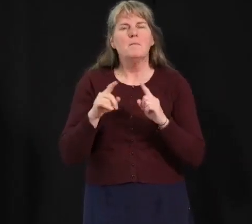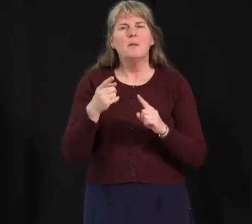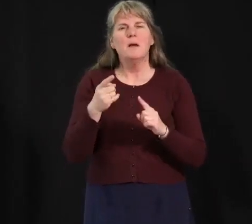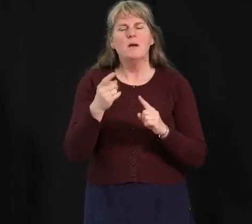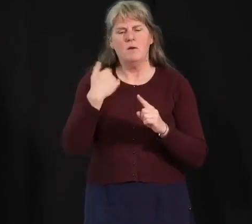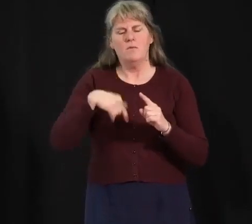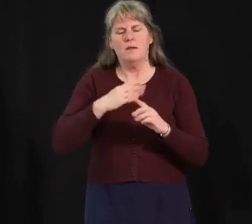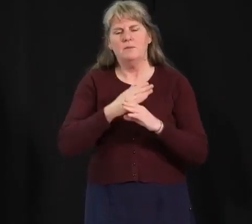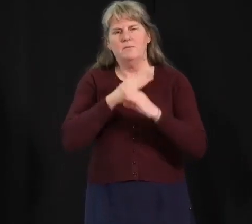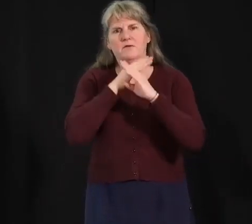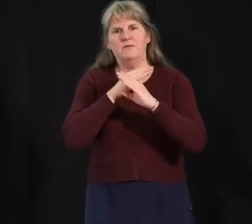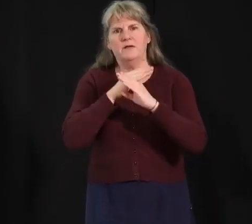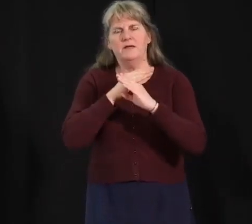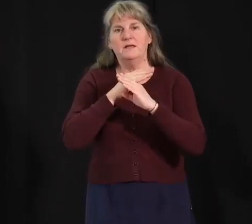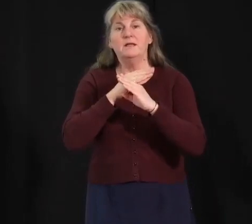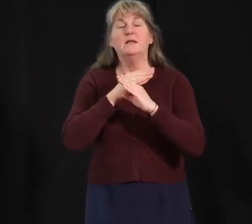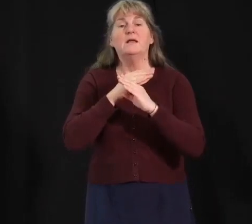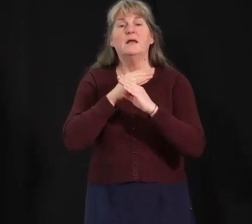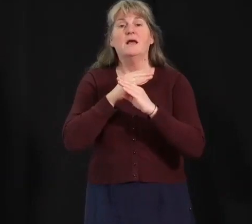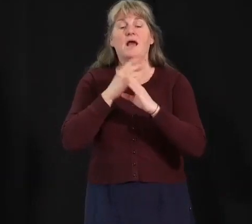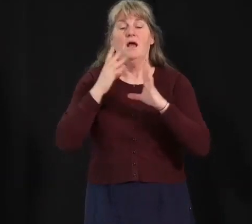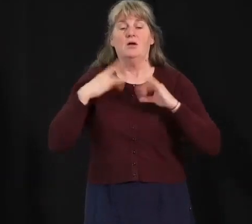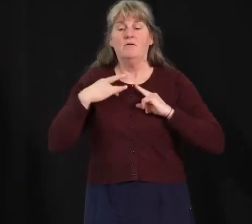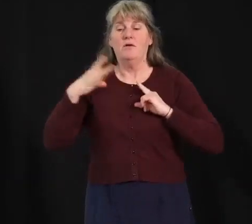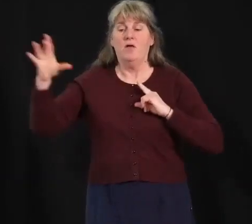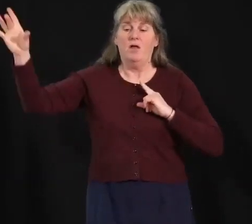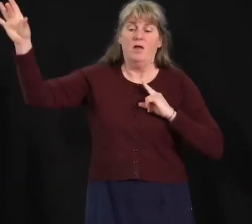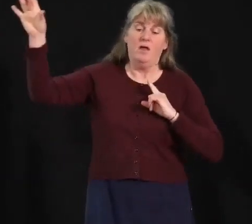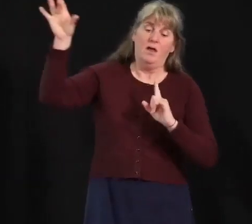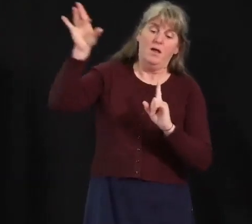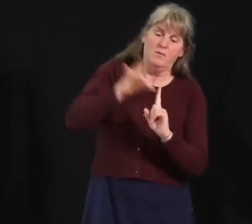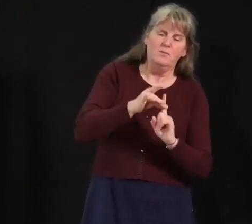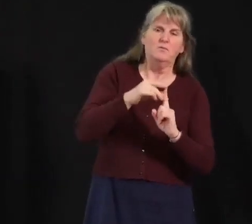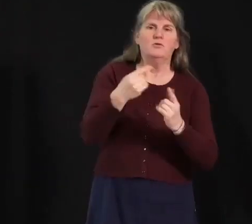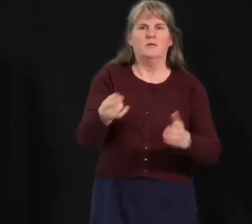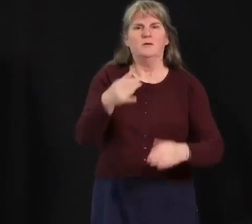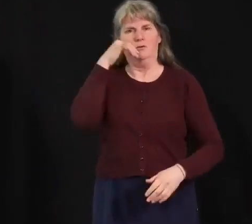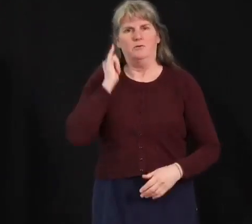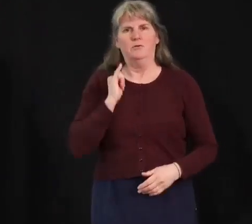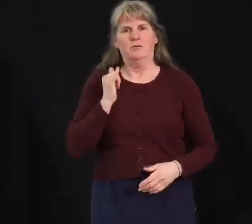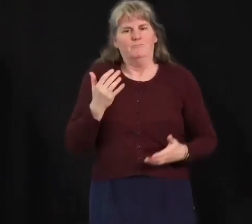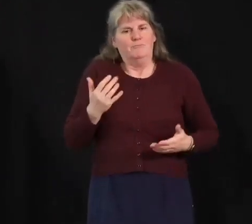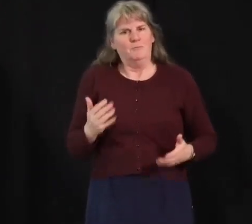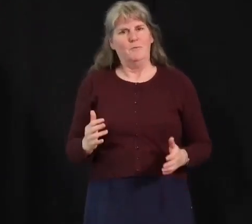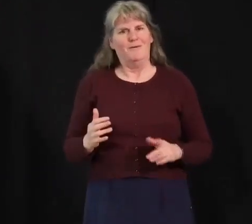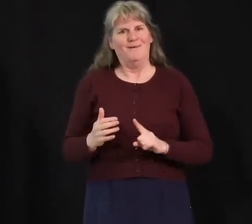for example, I think we need to maintain very tight border closures. Now, will there be some tweaking